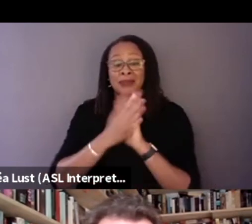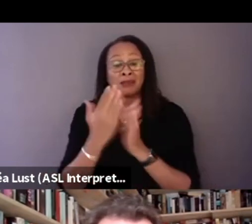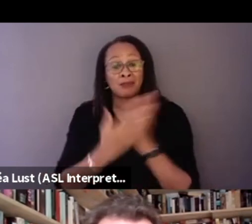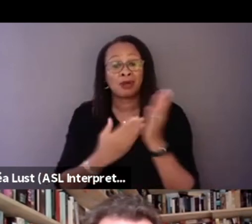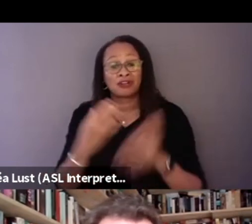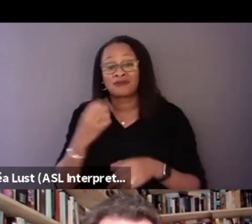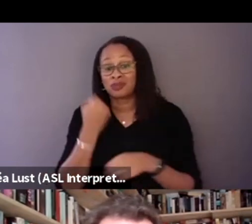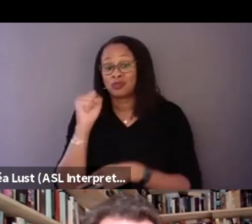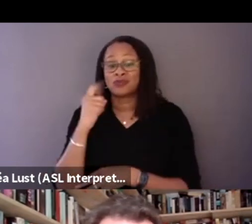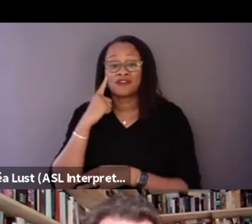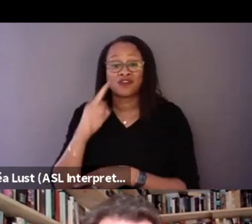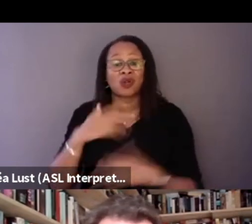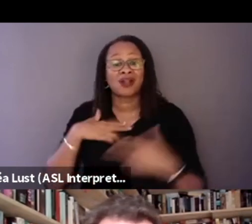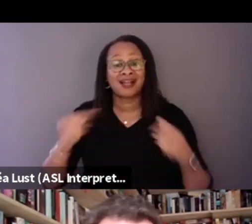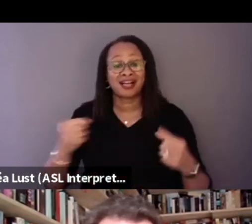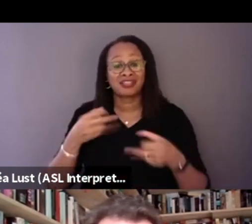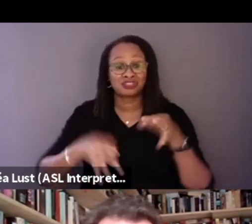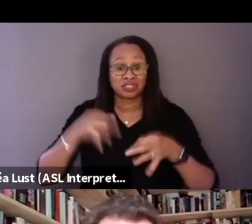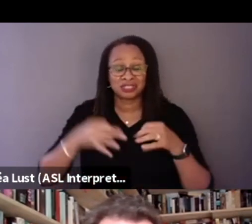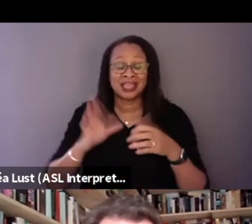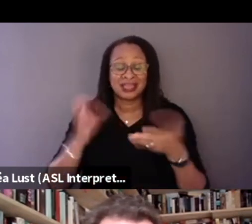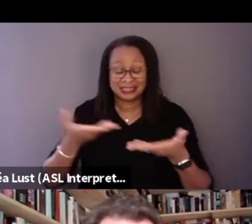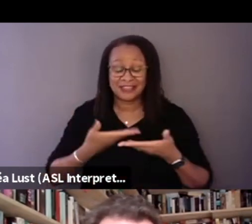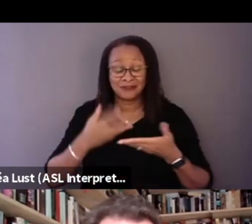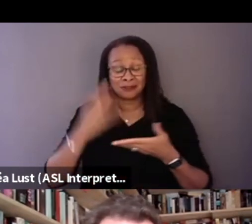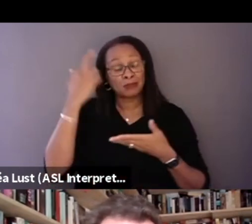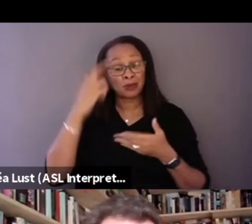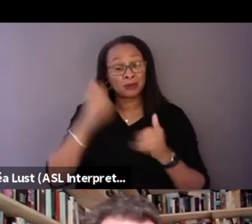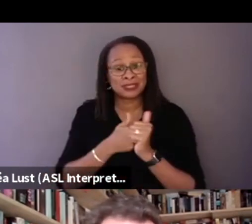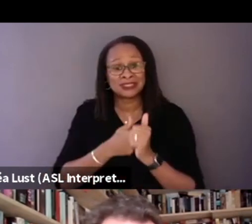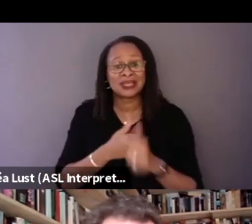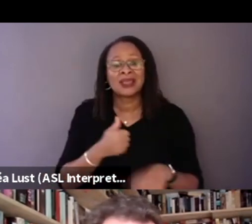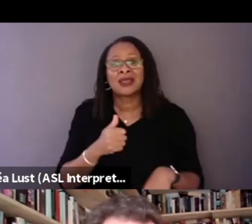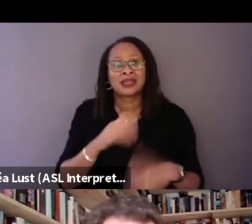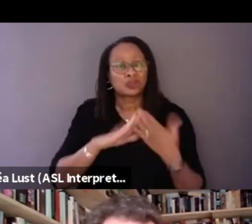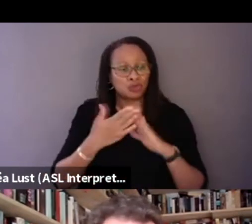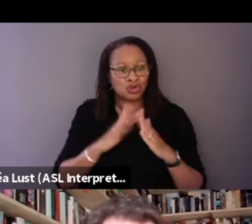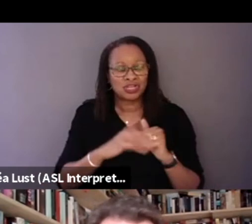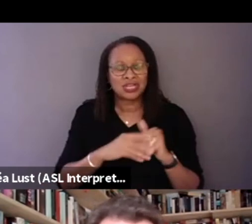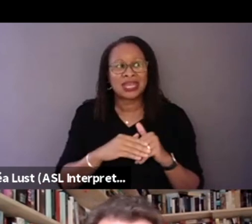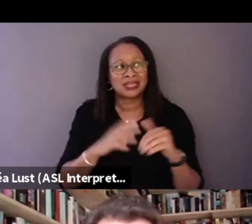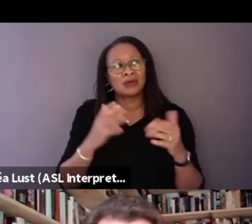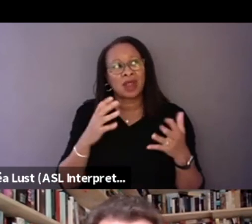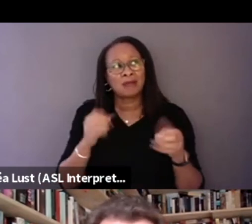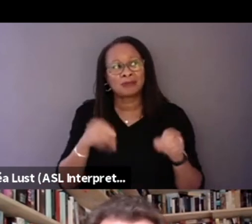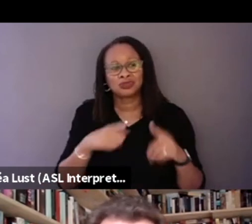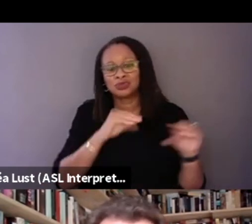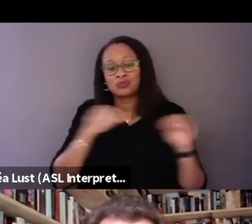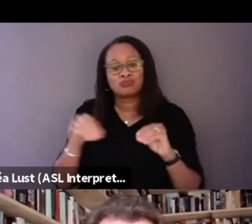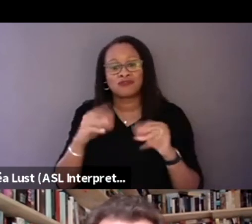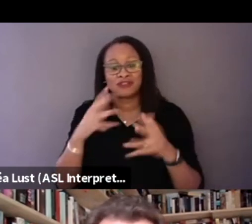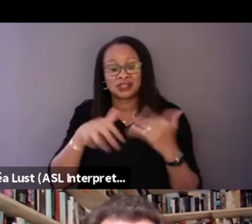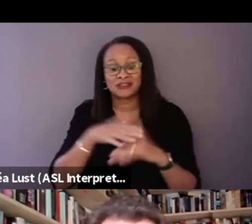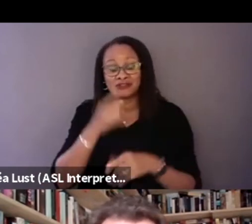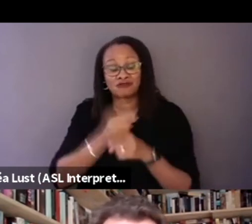purpose, a community, and the chance to nudge our society in the right direction. It has allowed me to transcend my dying body